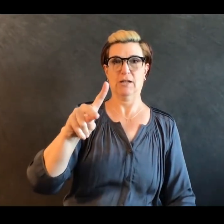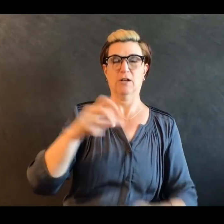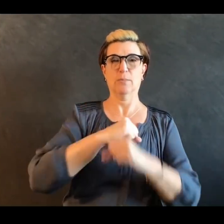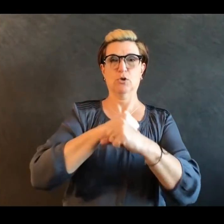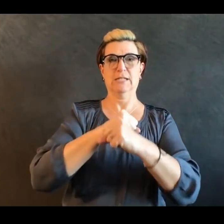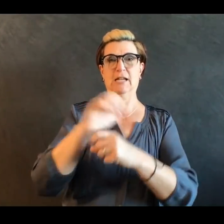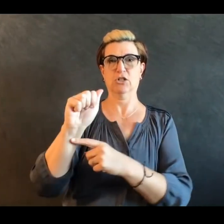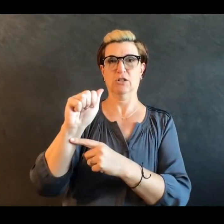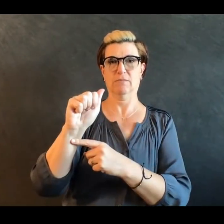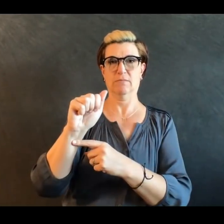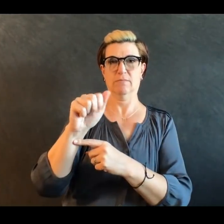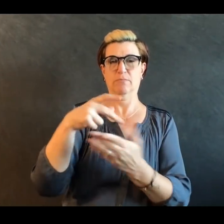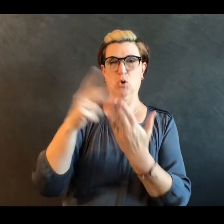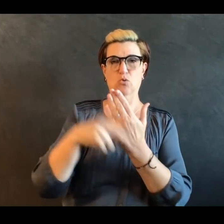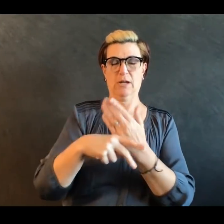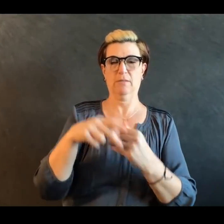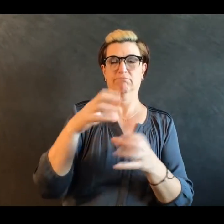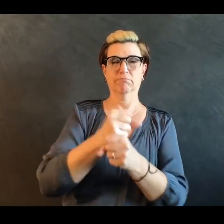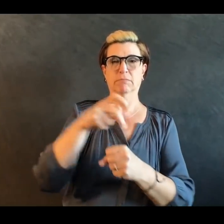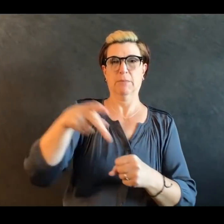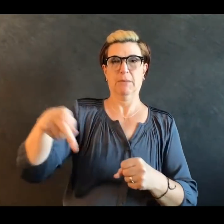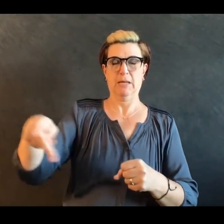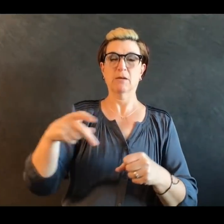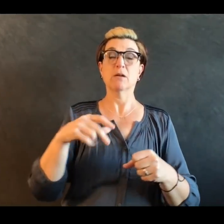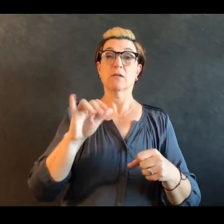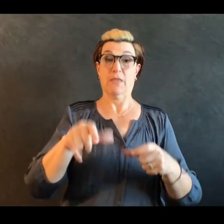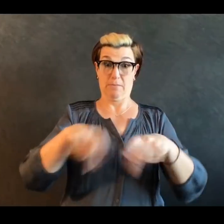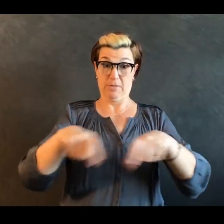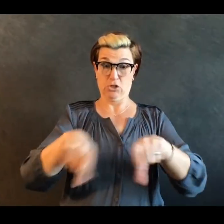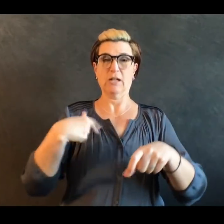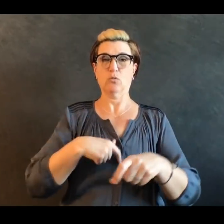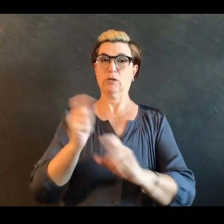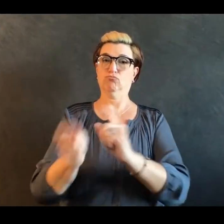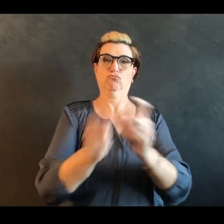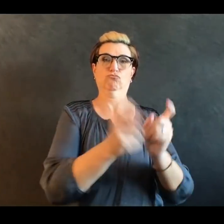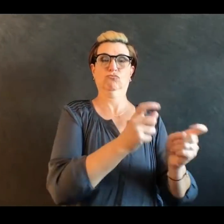American jobs it's been an incredible success and they want to replenish it